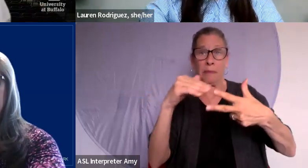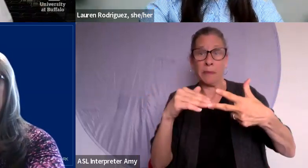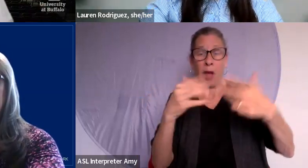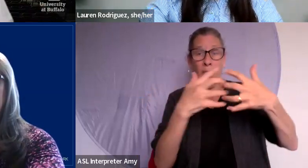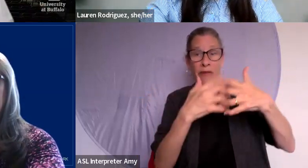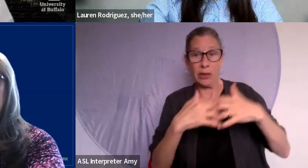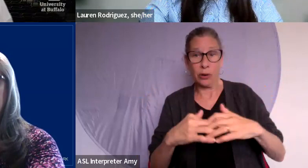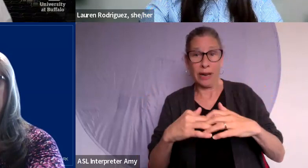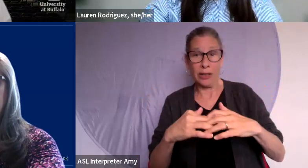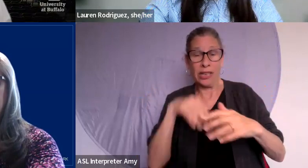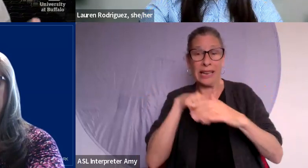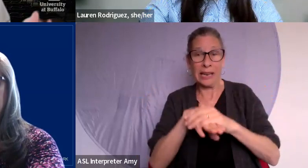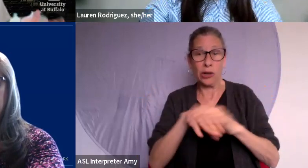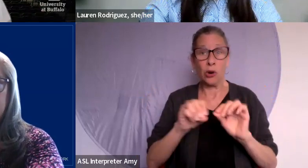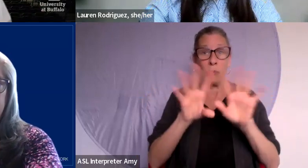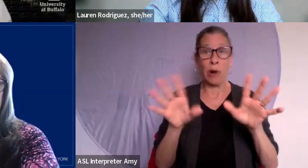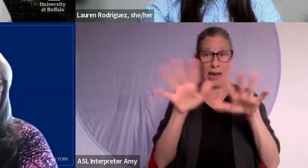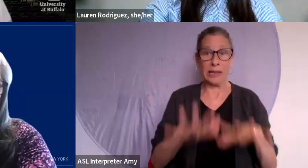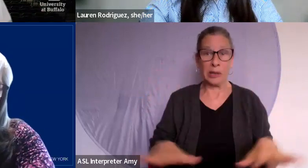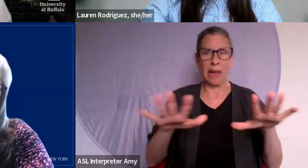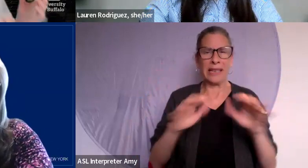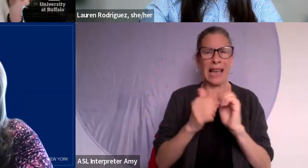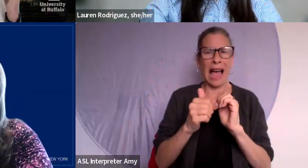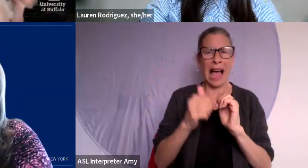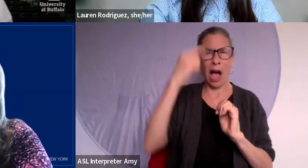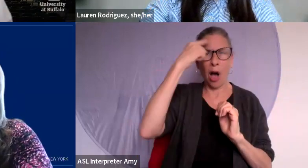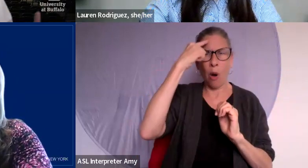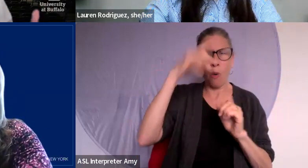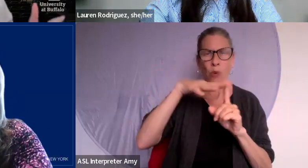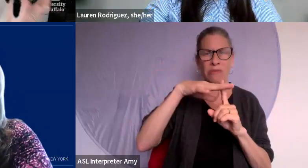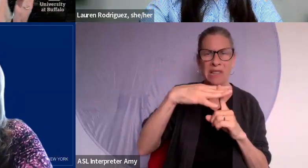Brightspace. And the way to think about this is through the